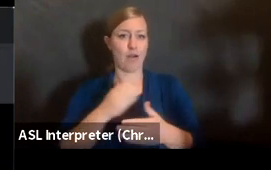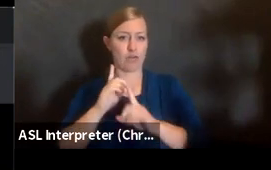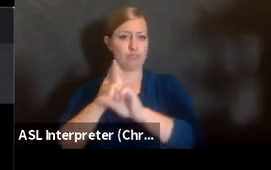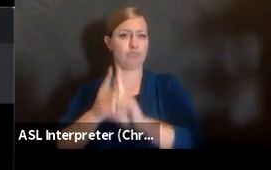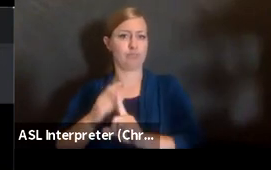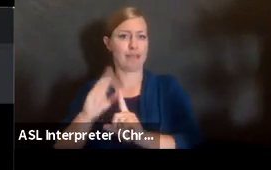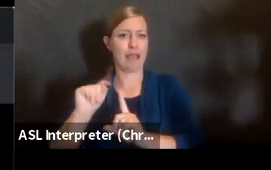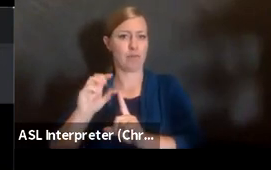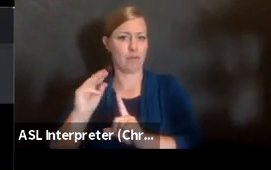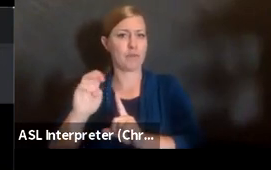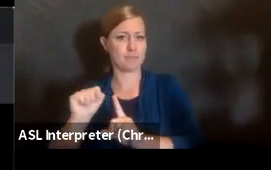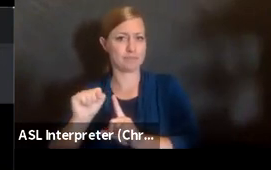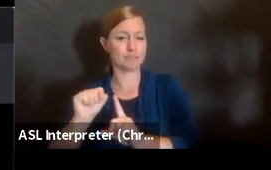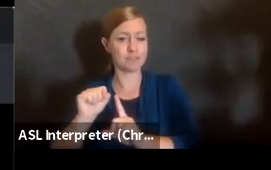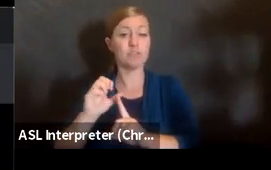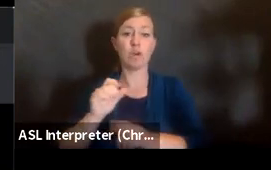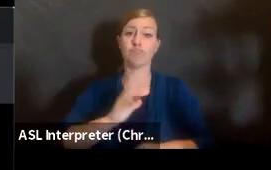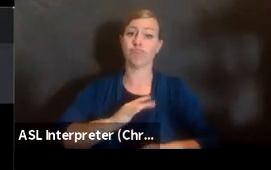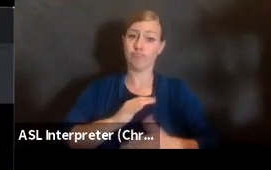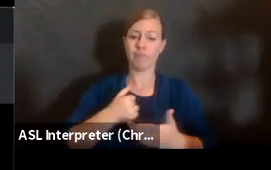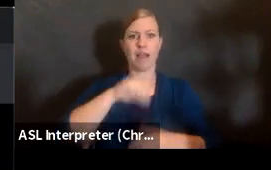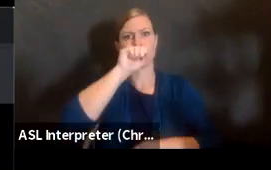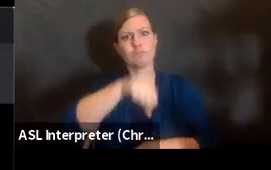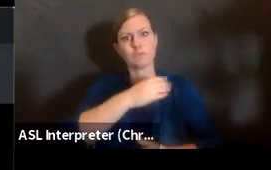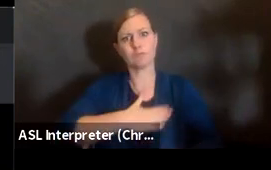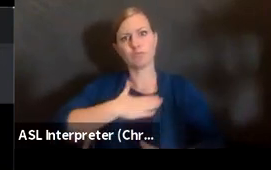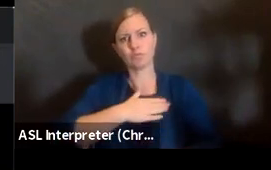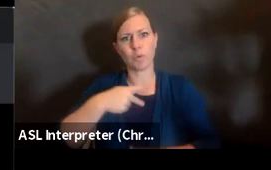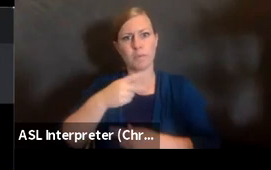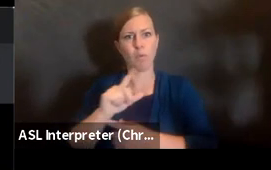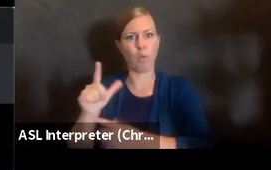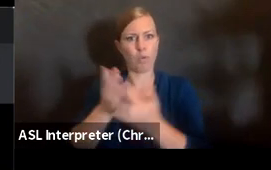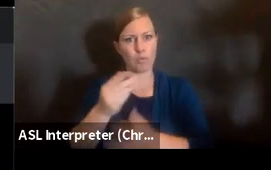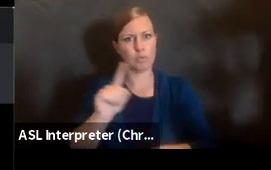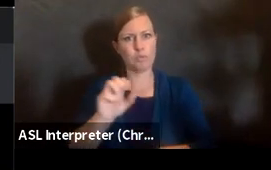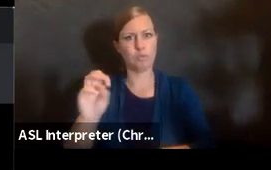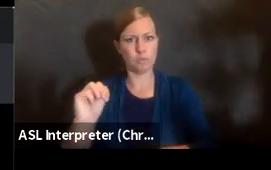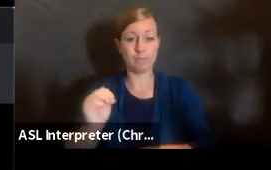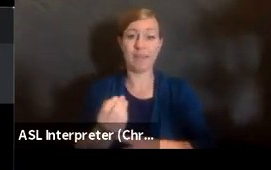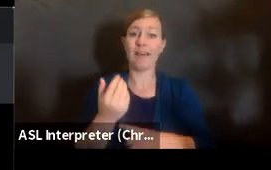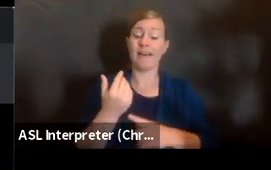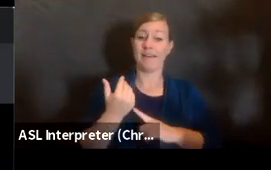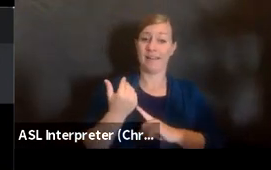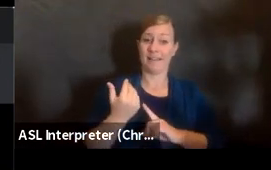ESD 113 - Andrew Hickman: Yesterday, my record was 300 in about 10 seconds. Today we're at 300 in 20 seconds.